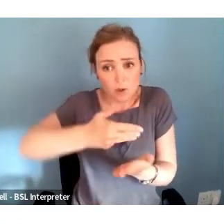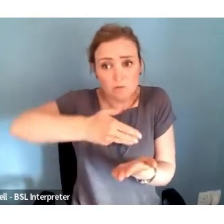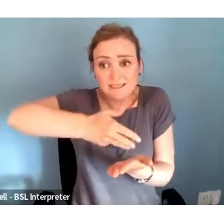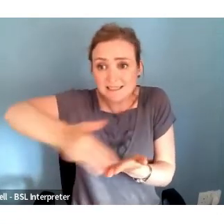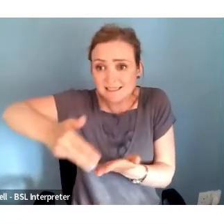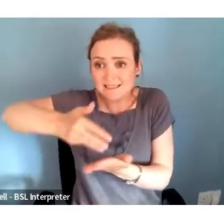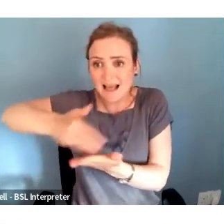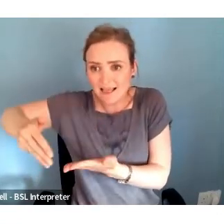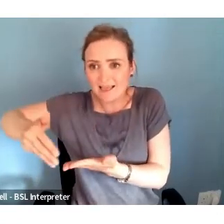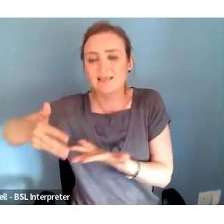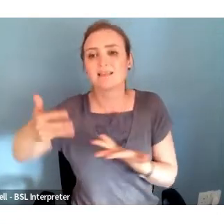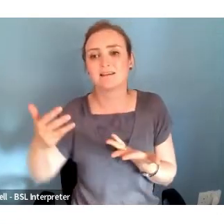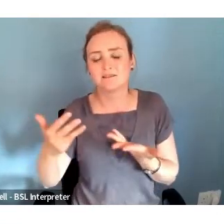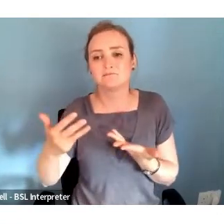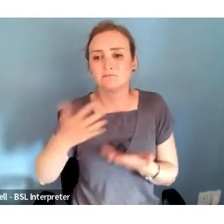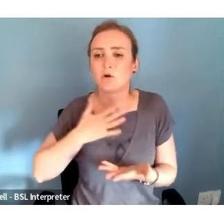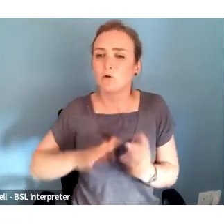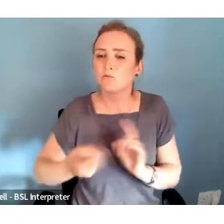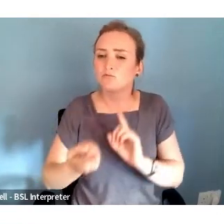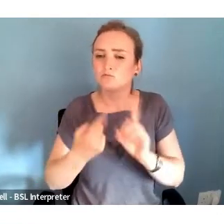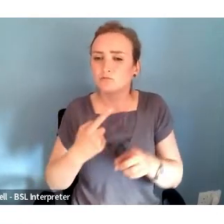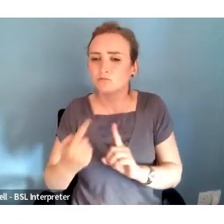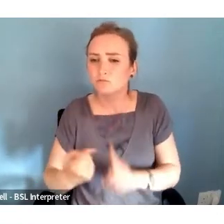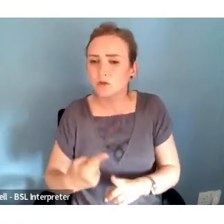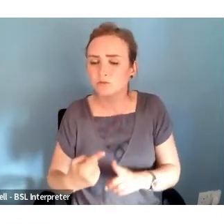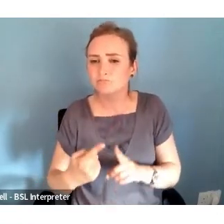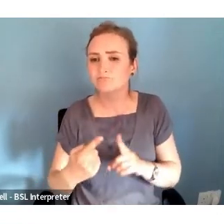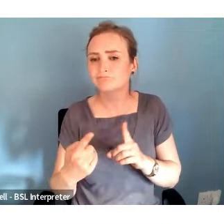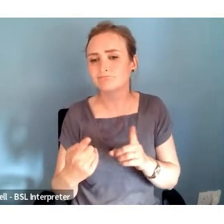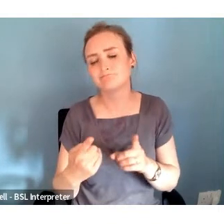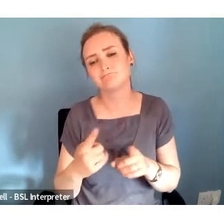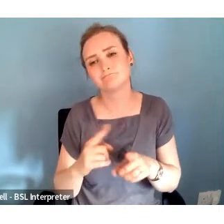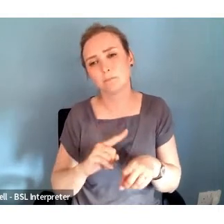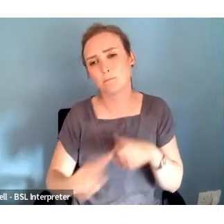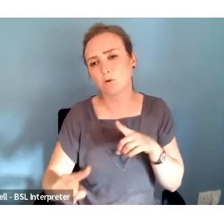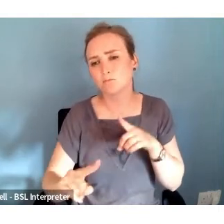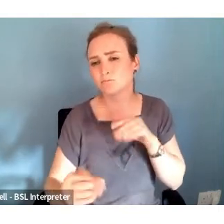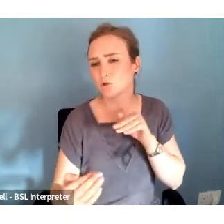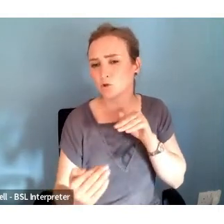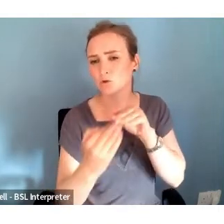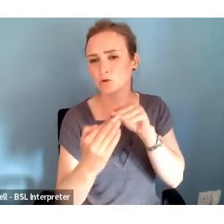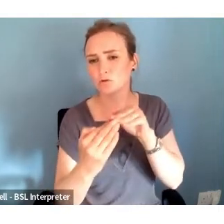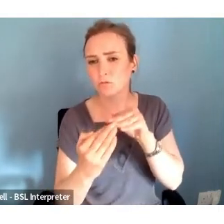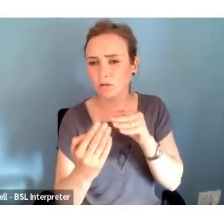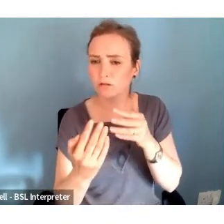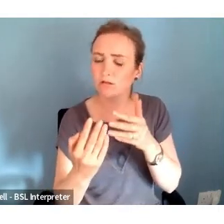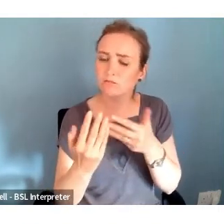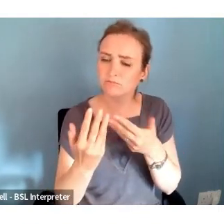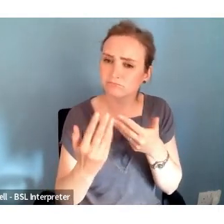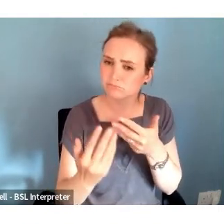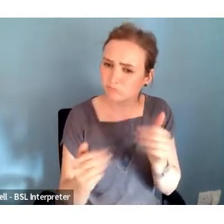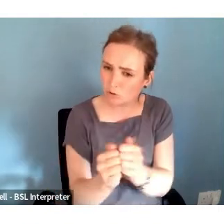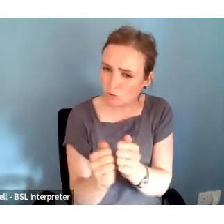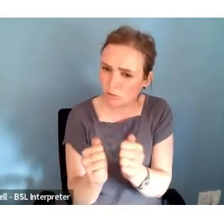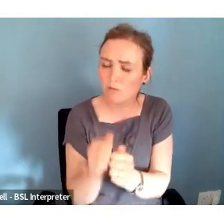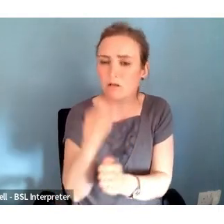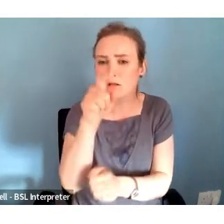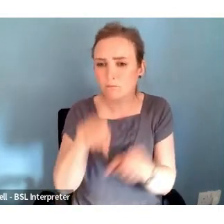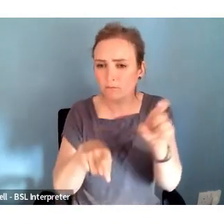who are suitable for that particular role. And before I go back to Alex, one of the things that we talk